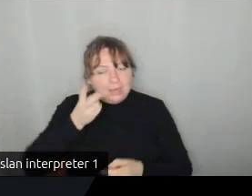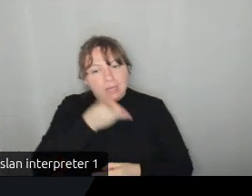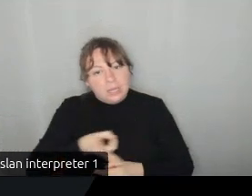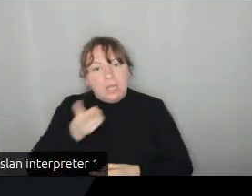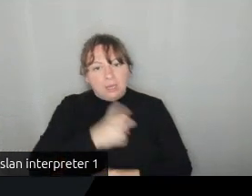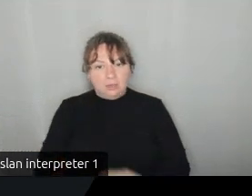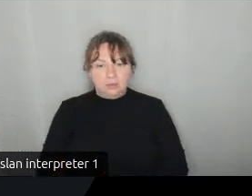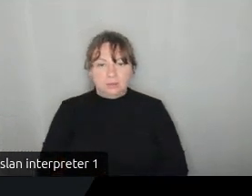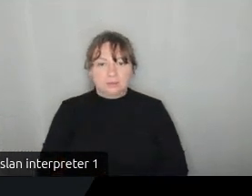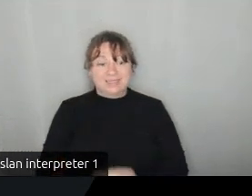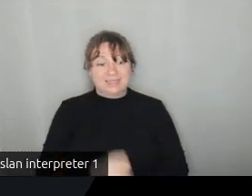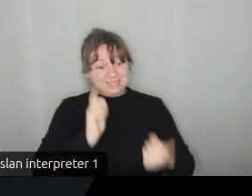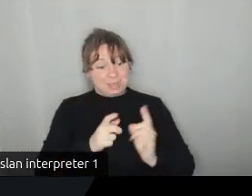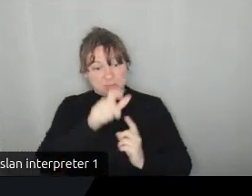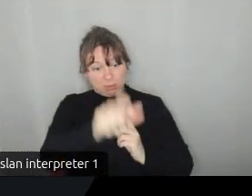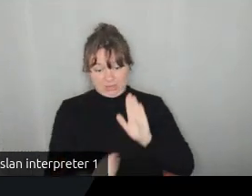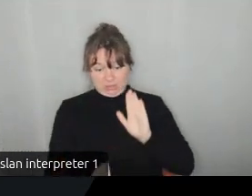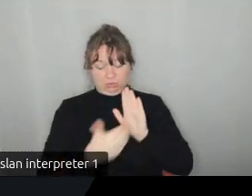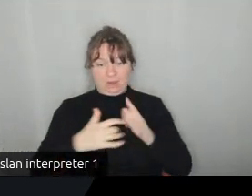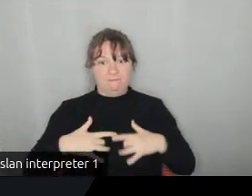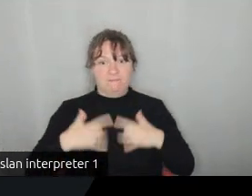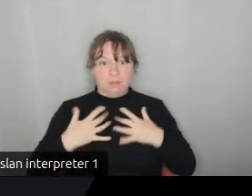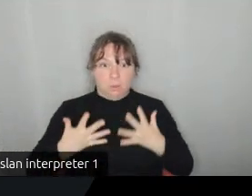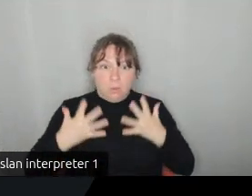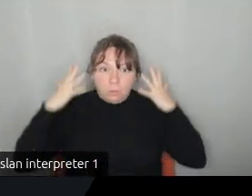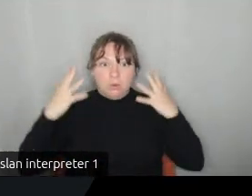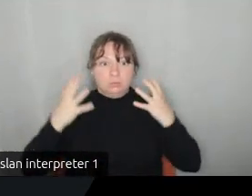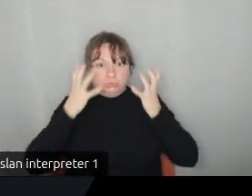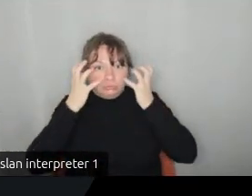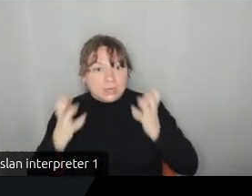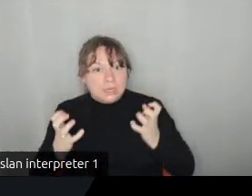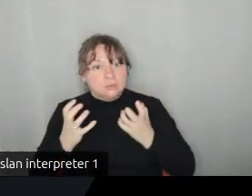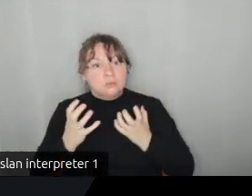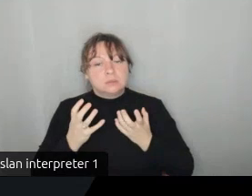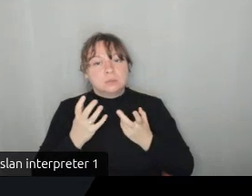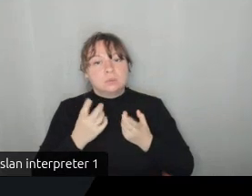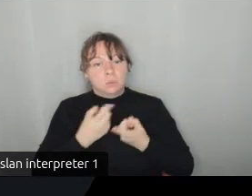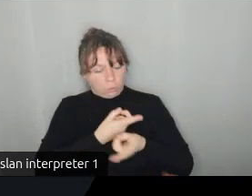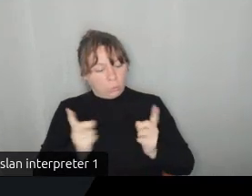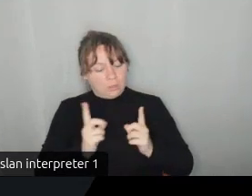heightened or distressed and to support as best we can communicating with parties